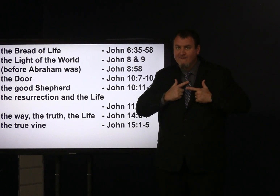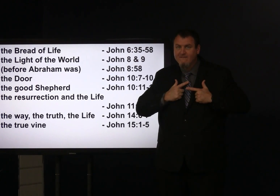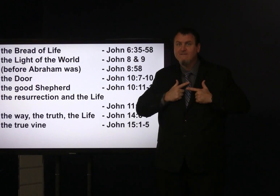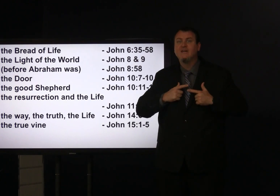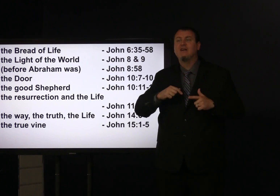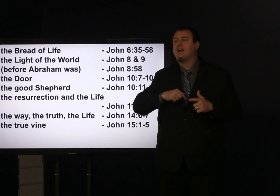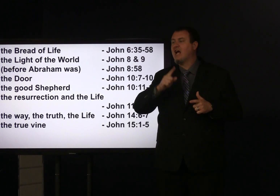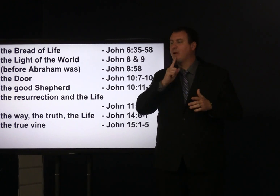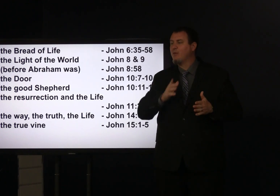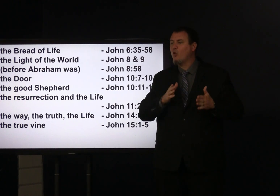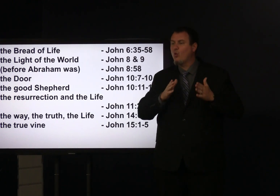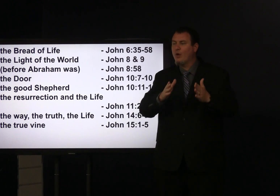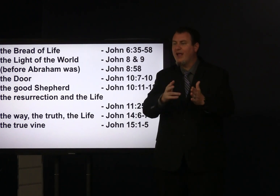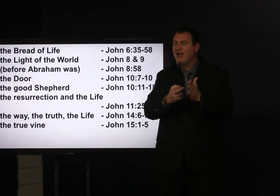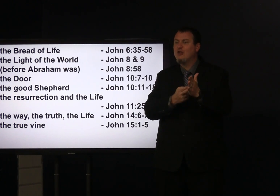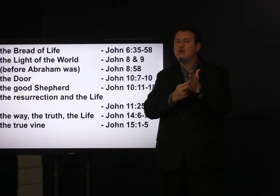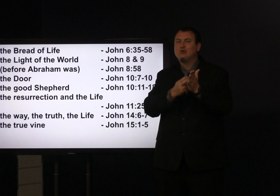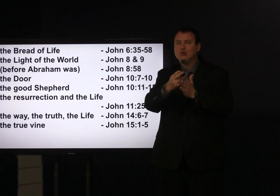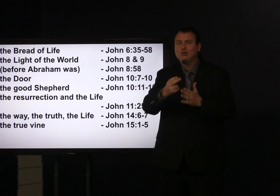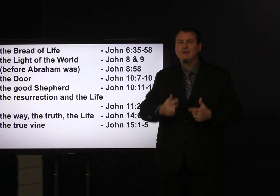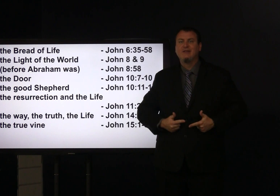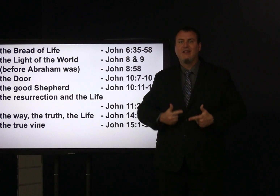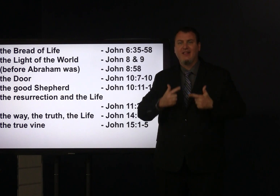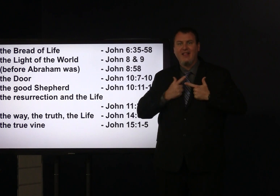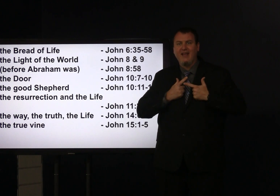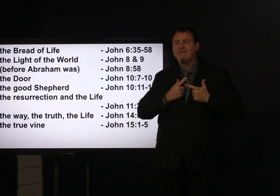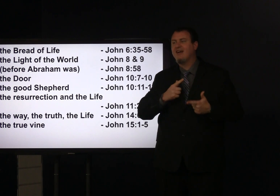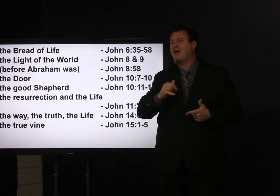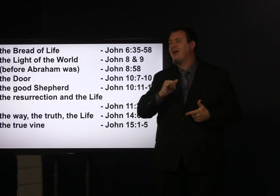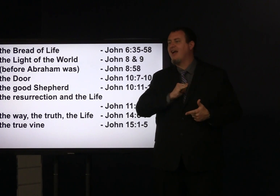I in the resurrection and the life I am the way the truth and the life